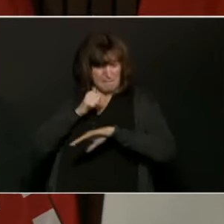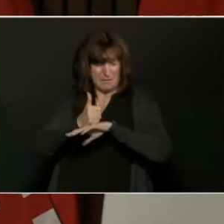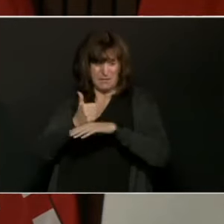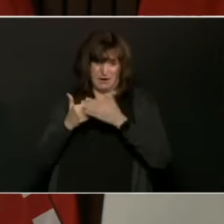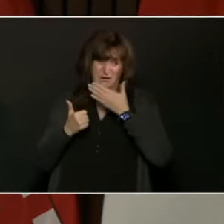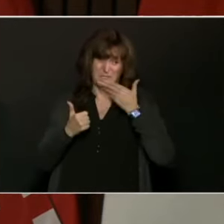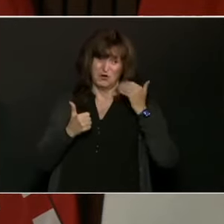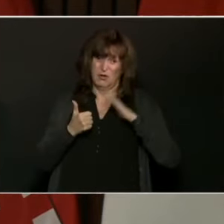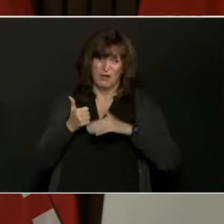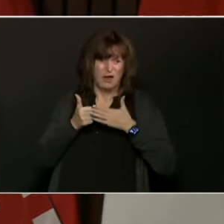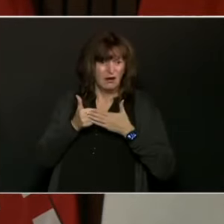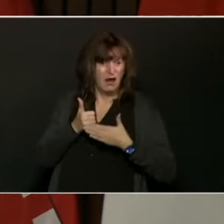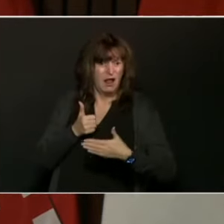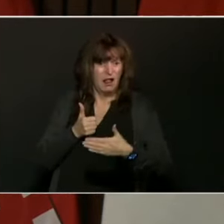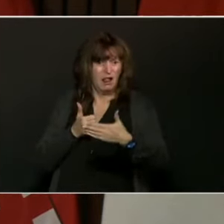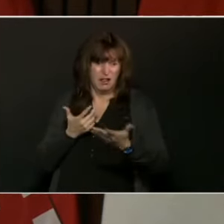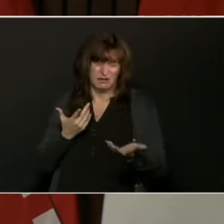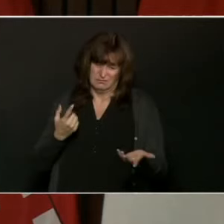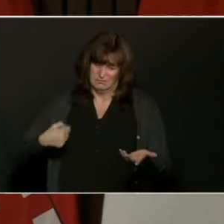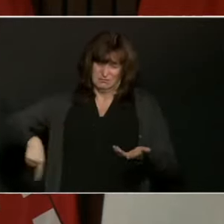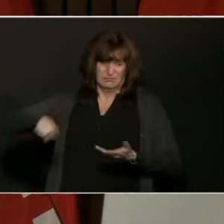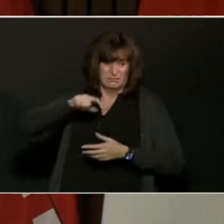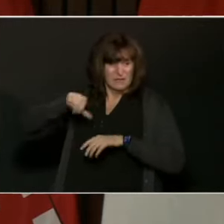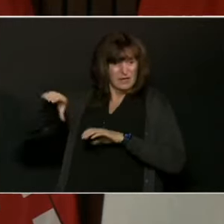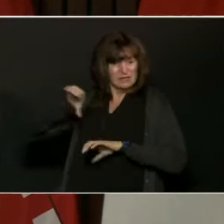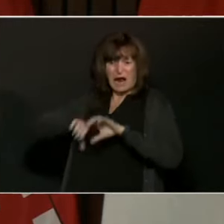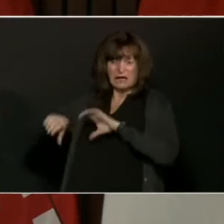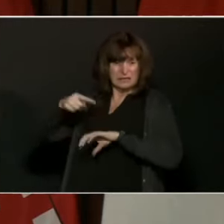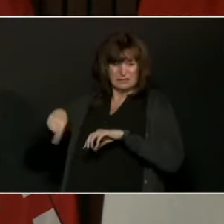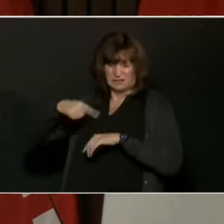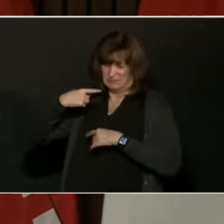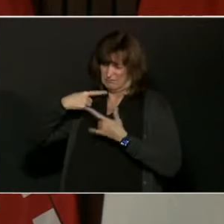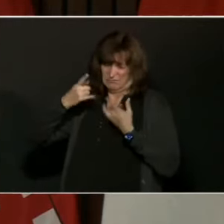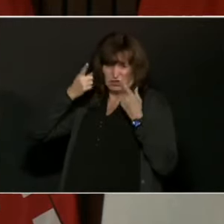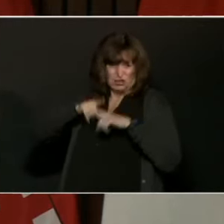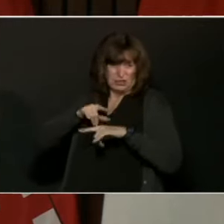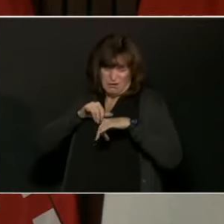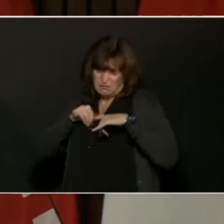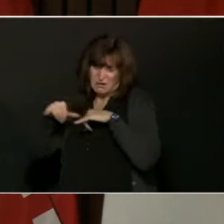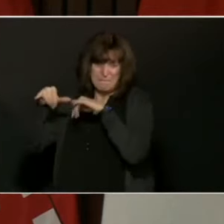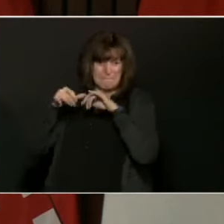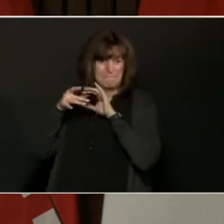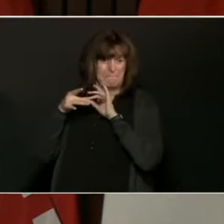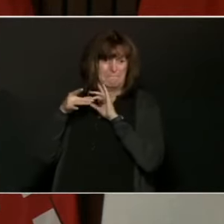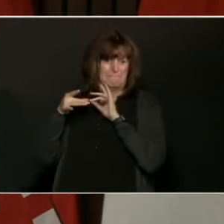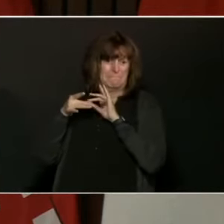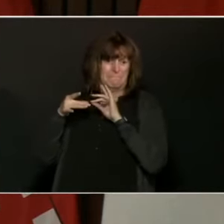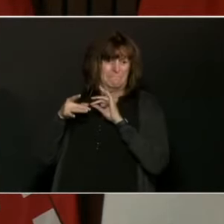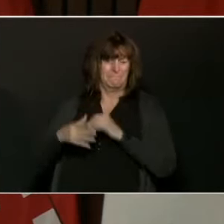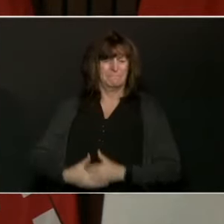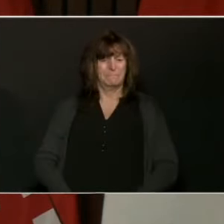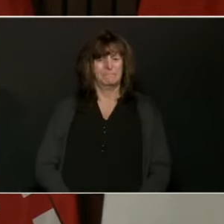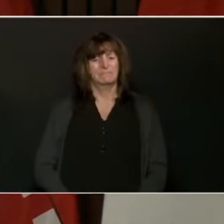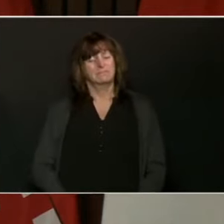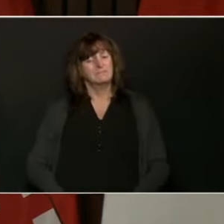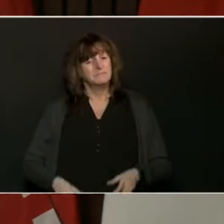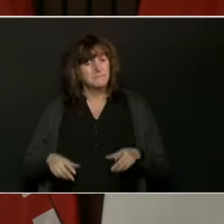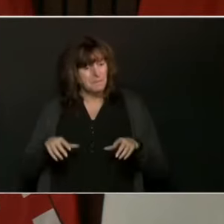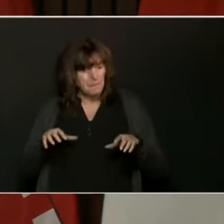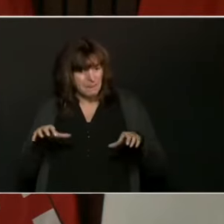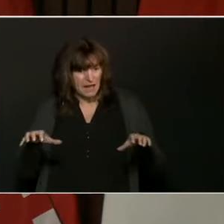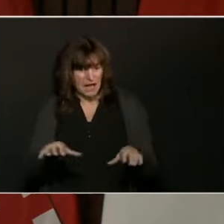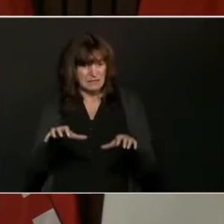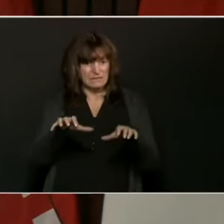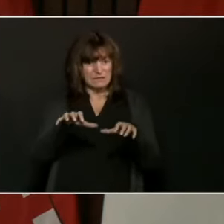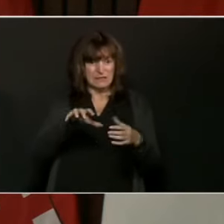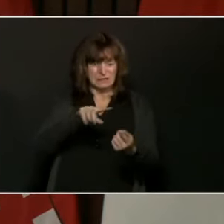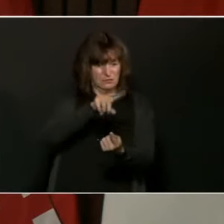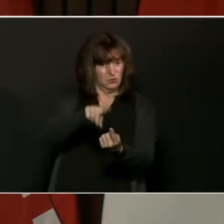BETTER, IT REDUCES ANY